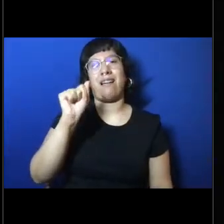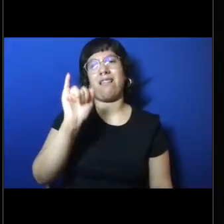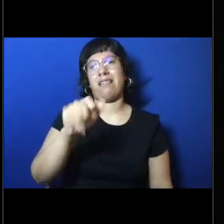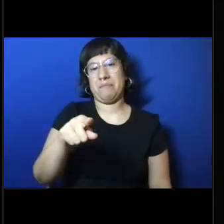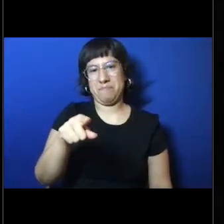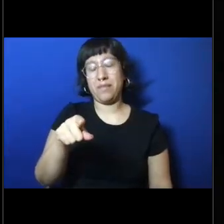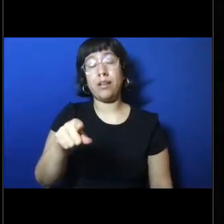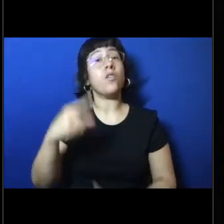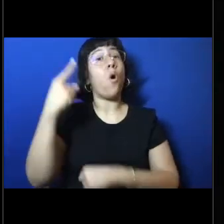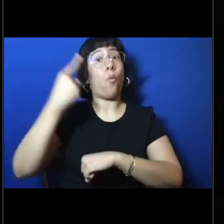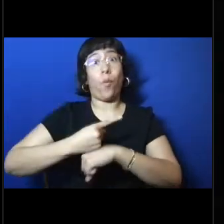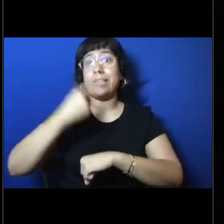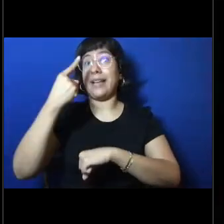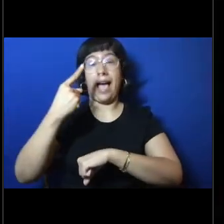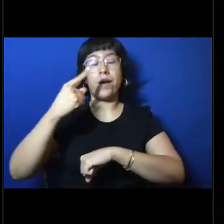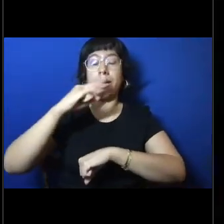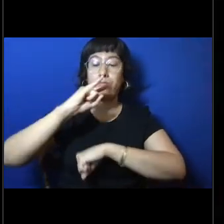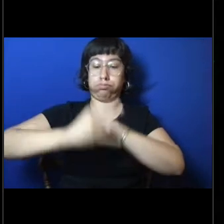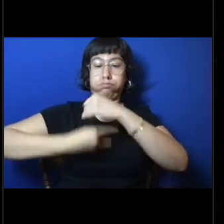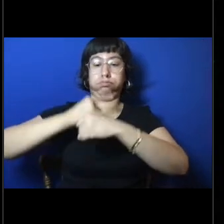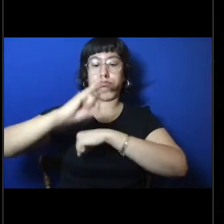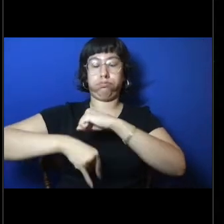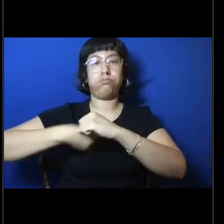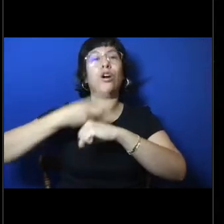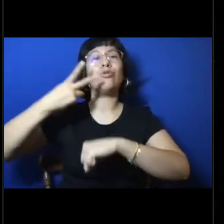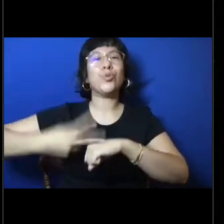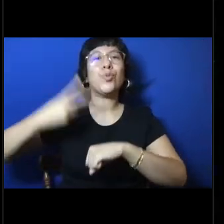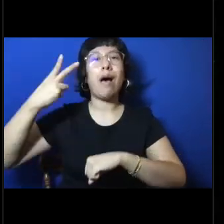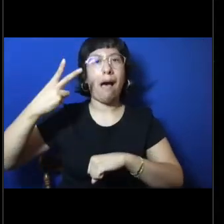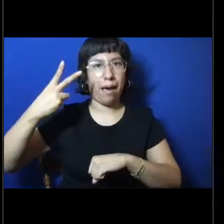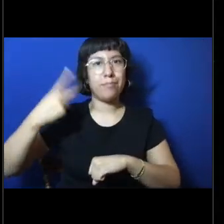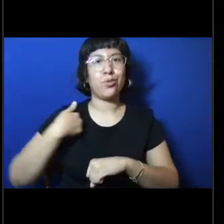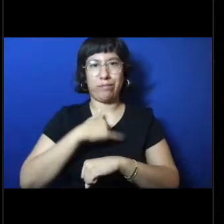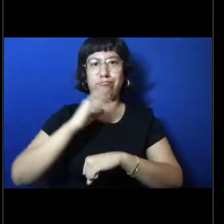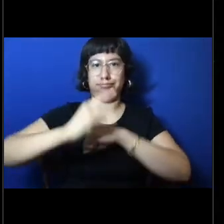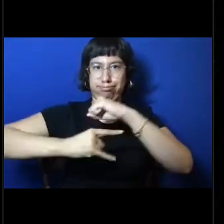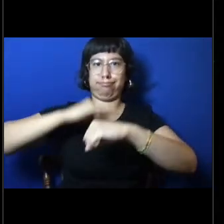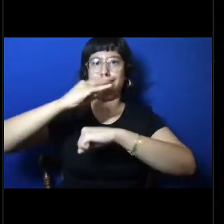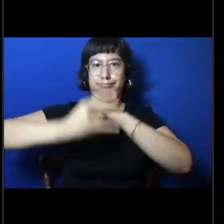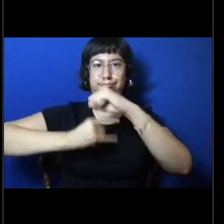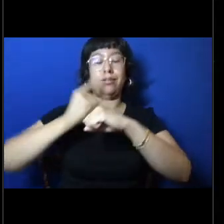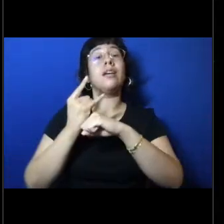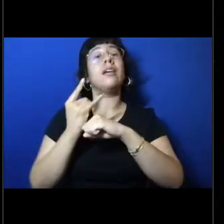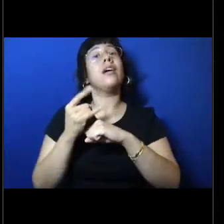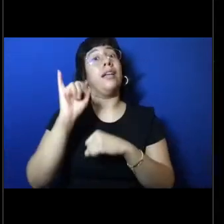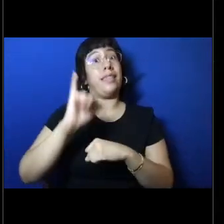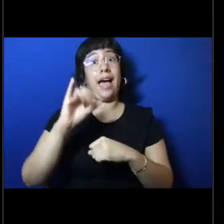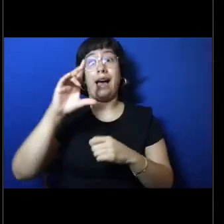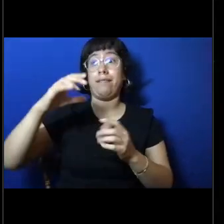we cover the whole earth twice. That's really valuable. And then we have to bring that data down from the satellite to the earth.